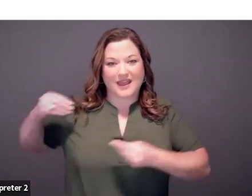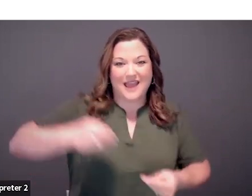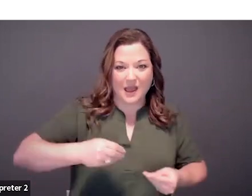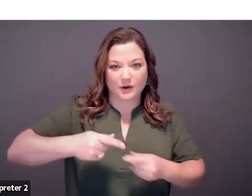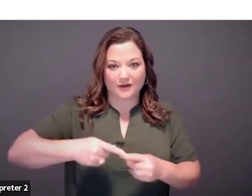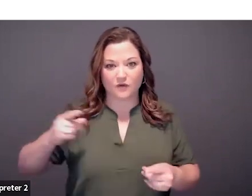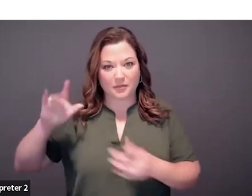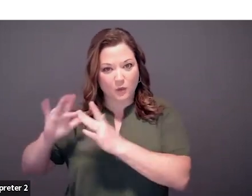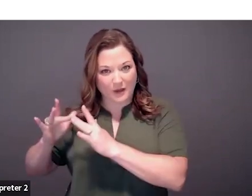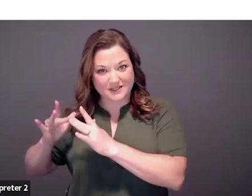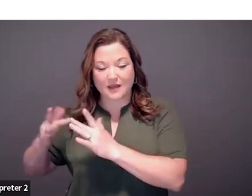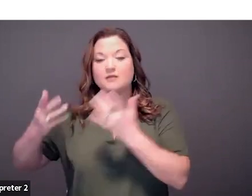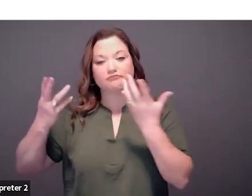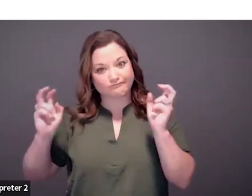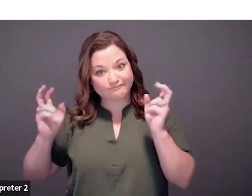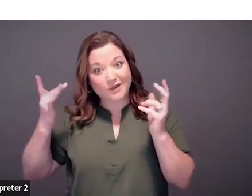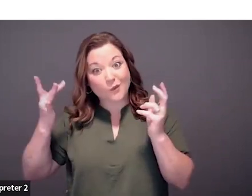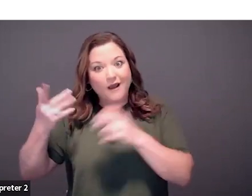consistency throughout our websites.